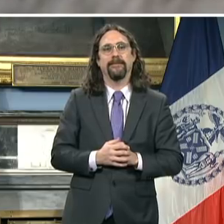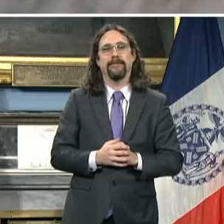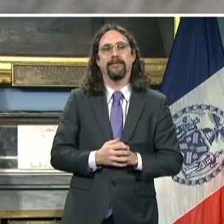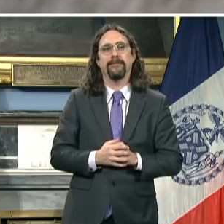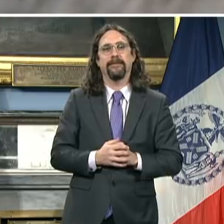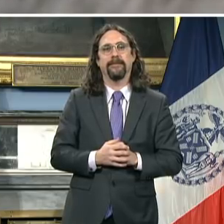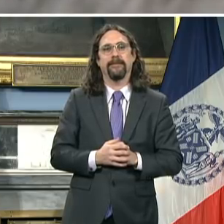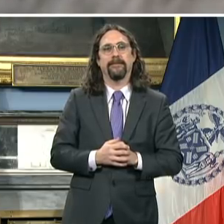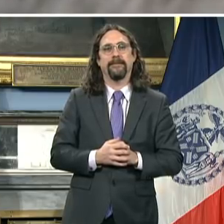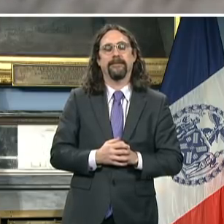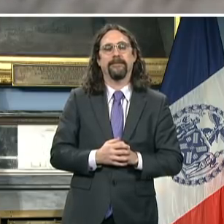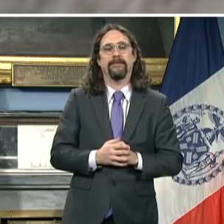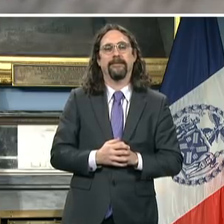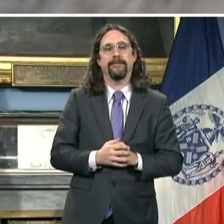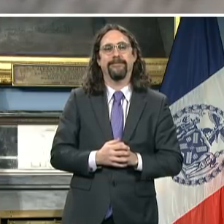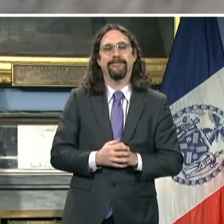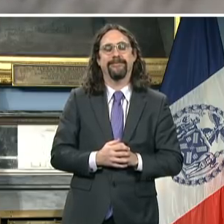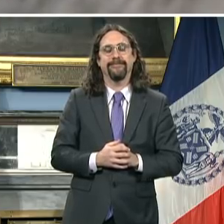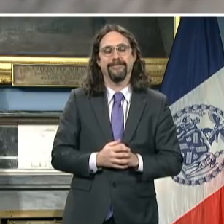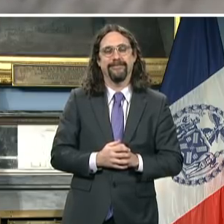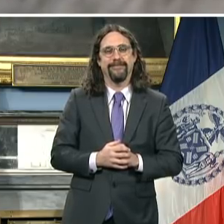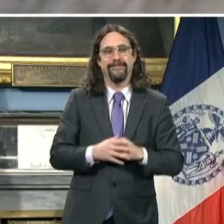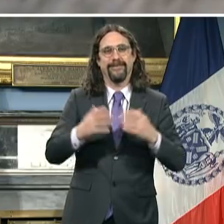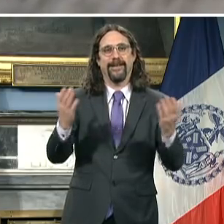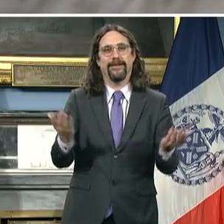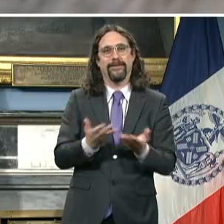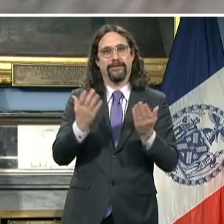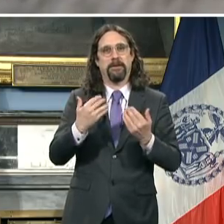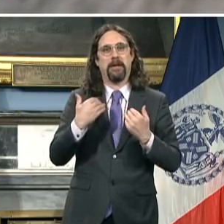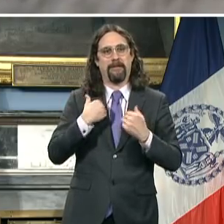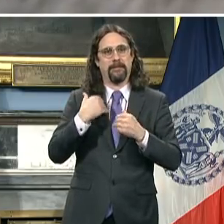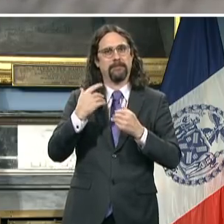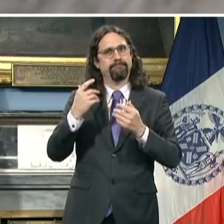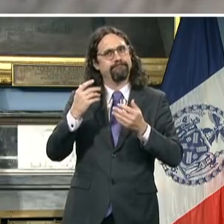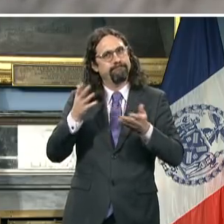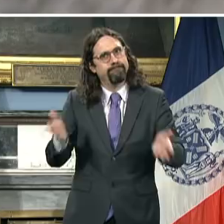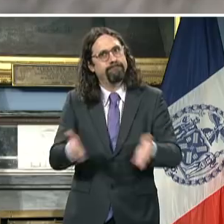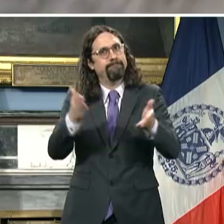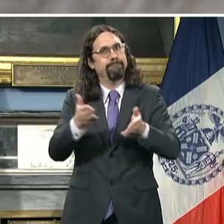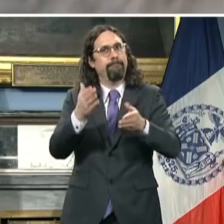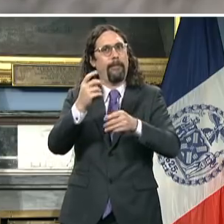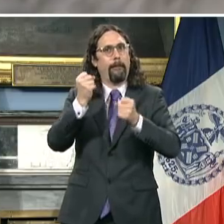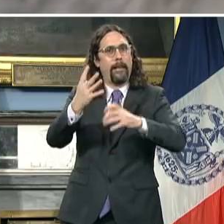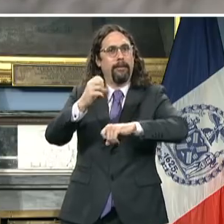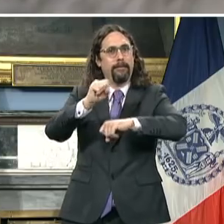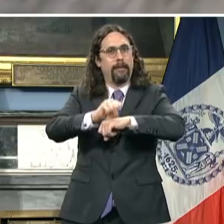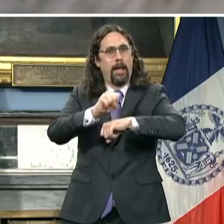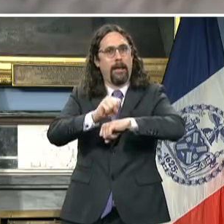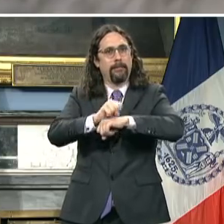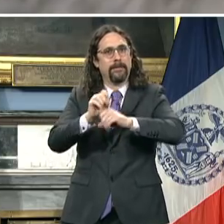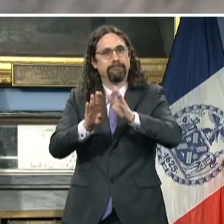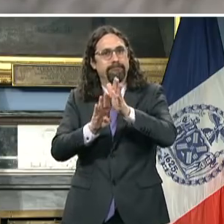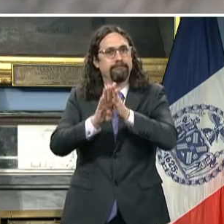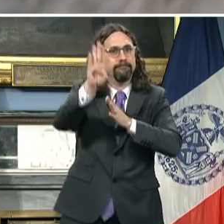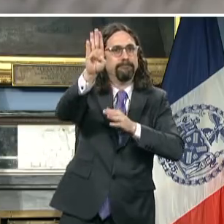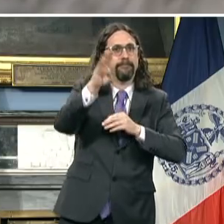PLACE SYNONYMOUS WITH JOBS AND ECONOMIC DEVELOPMENT, PEOPLE MIGHT HAVE THOUGHT WELL, IT'S YAERS OF